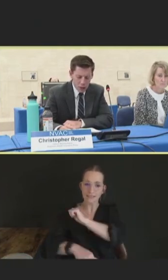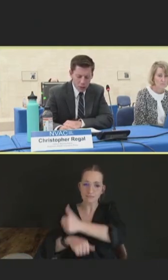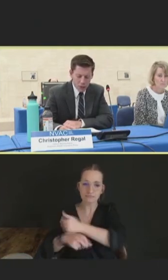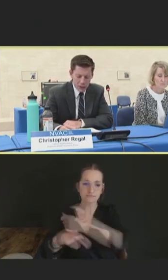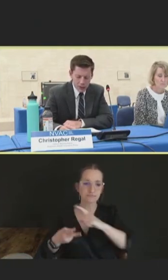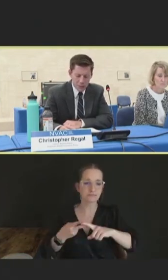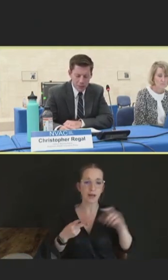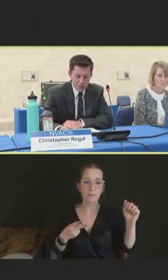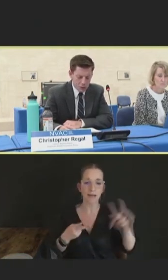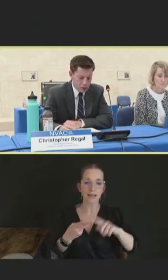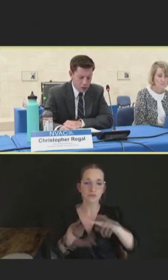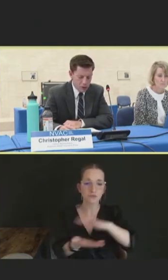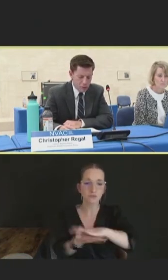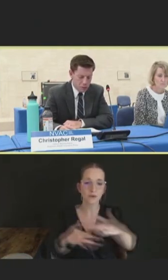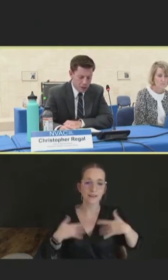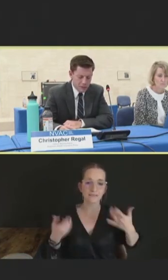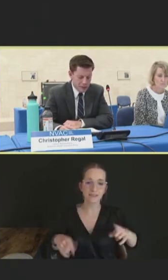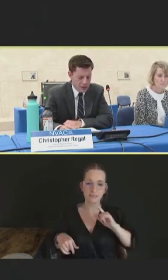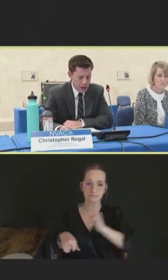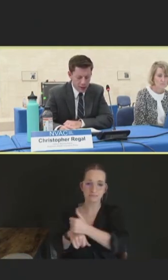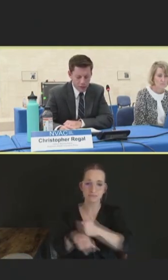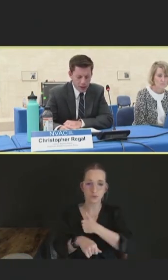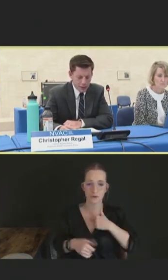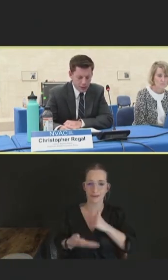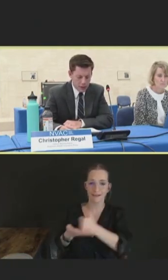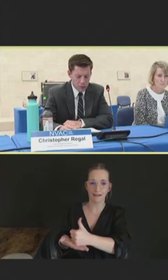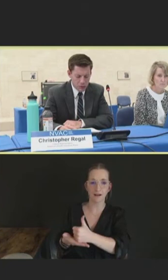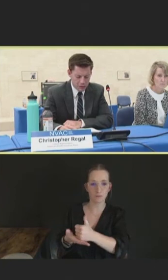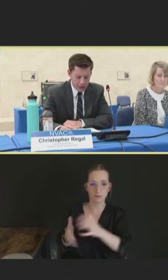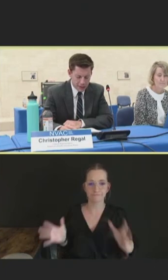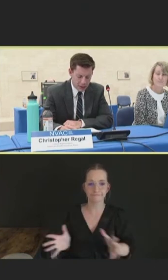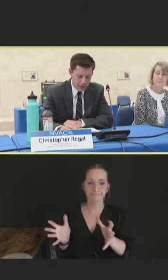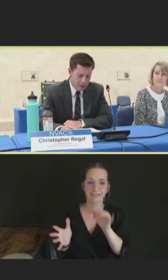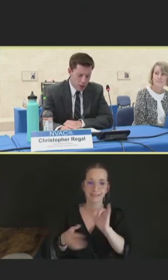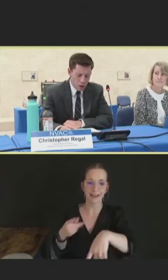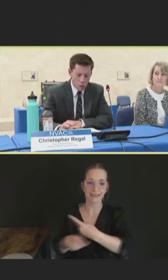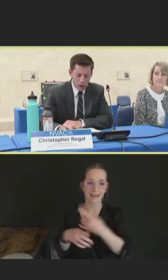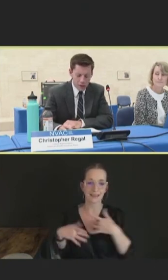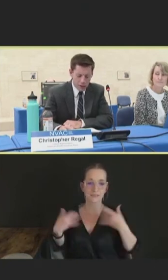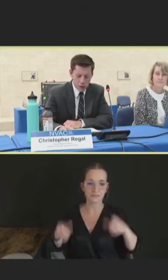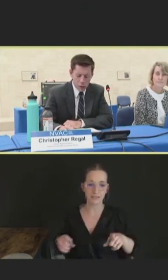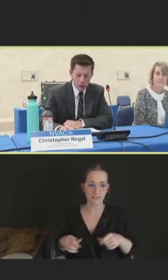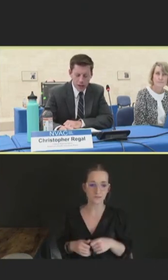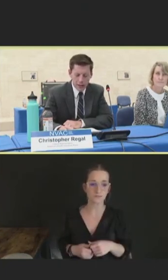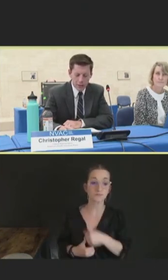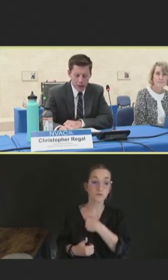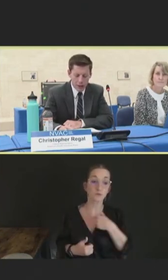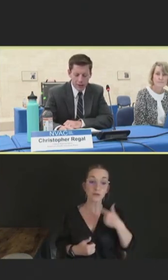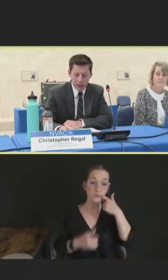We recently published two new briefs that address routine vaccines. One is a short document on the